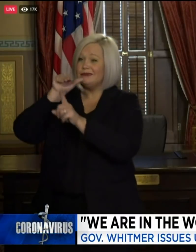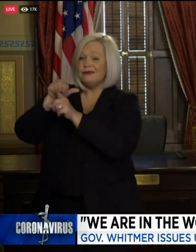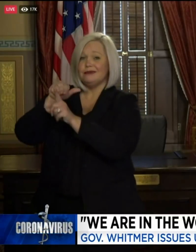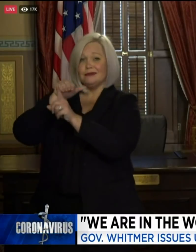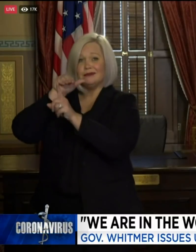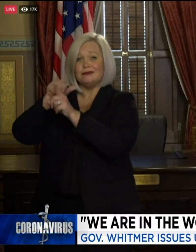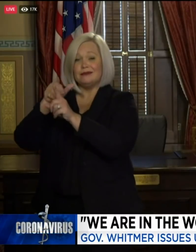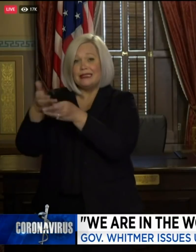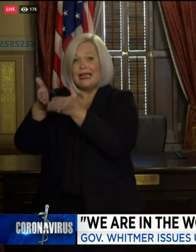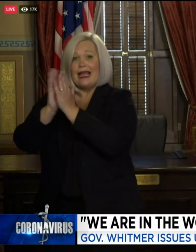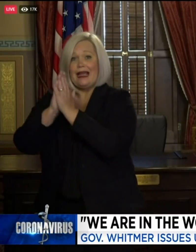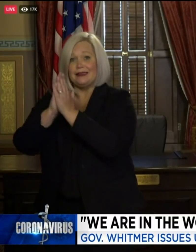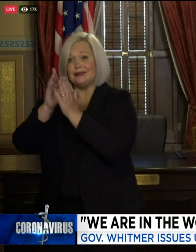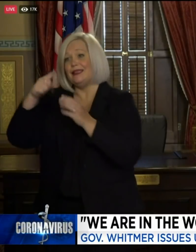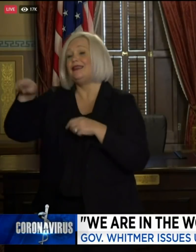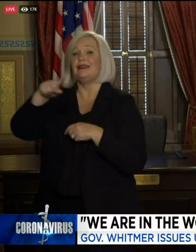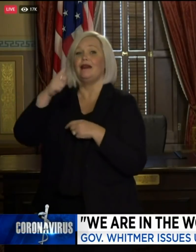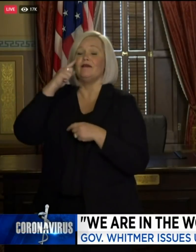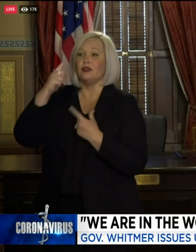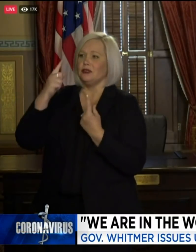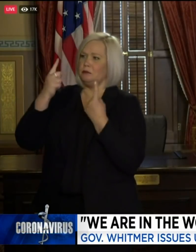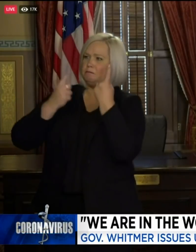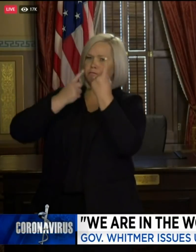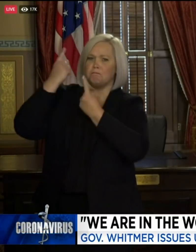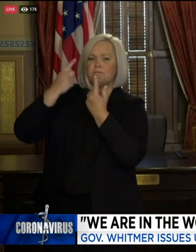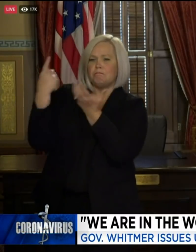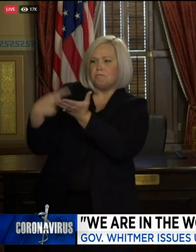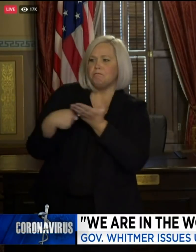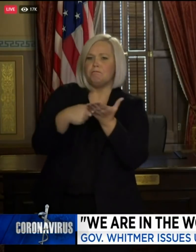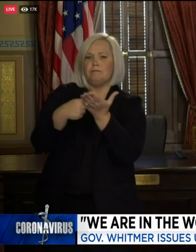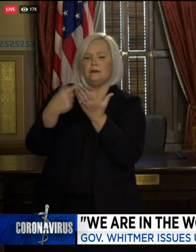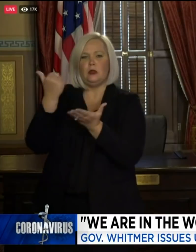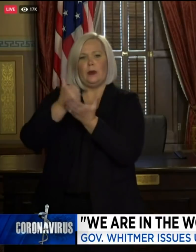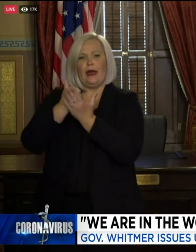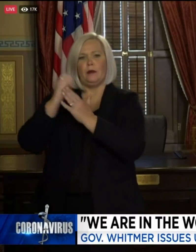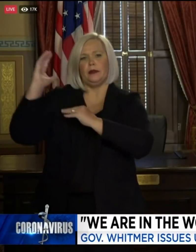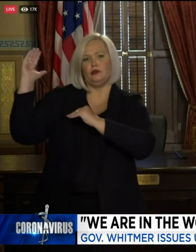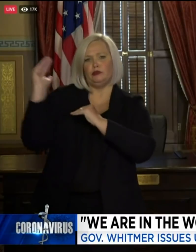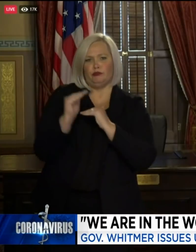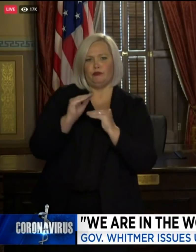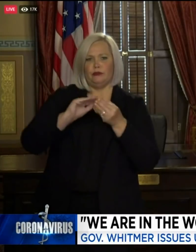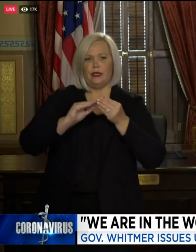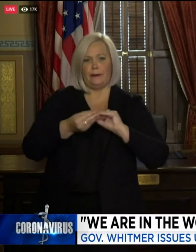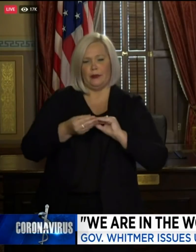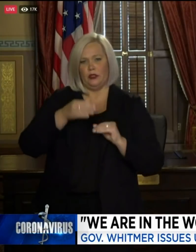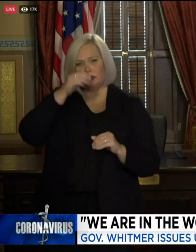I HAVE BEEN ASKING MEMBERS OF THE LEGISLATURE FOR SOME THOUGHTFUL PARTNERSHIP HERE TO